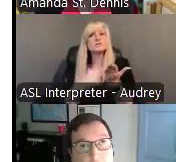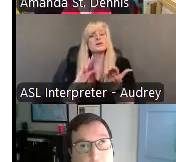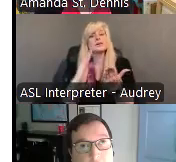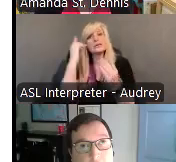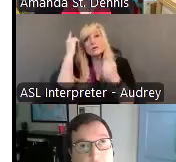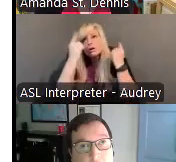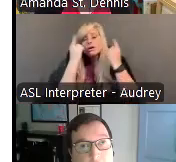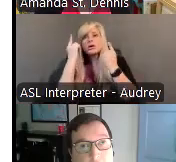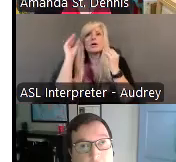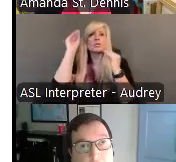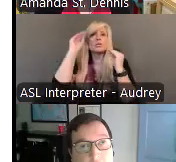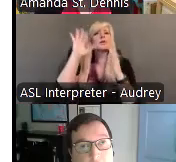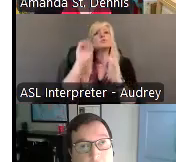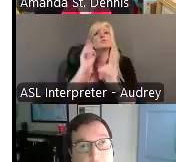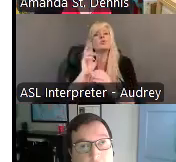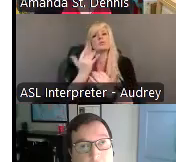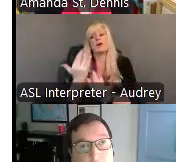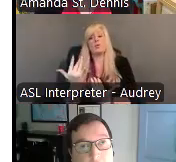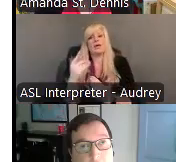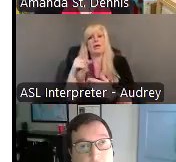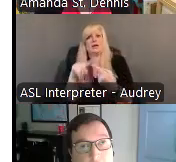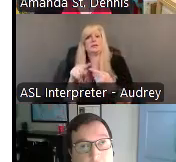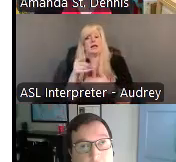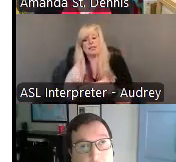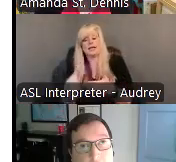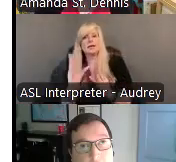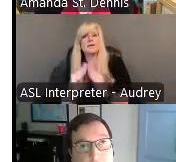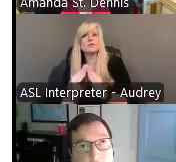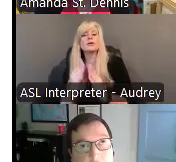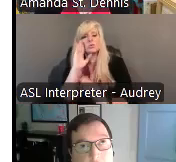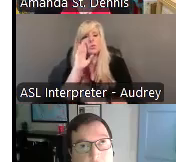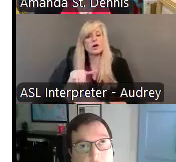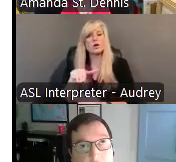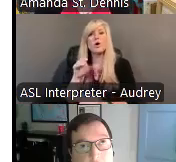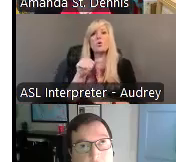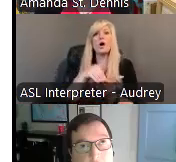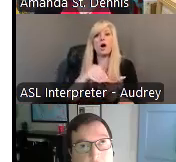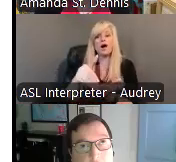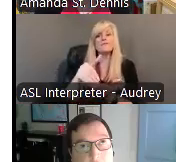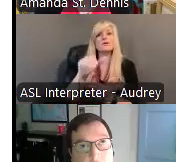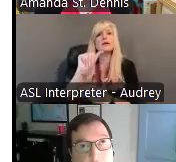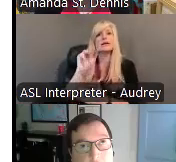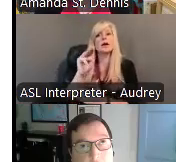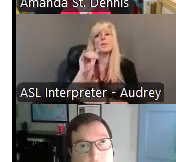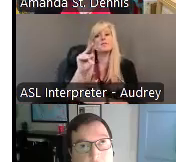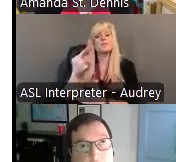the end of the meeting. I know working with Amanda, often you'll ask if I have five or ten